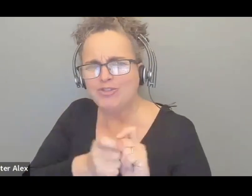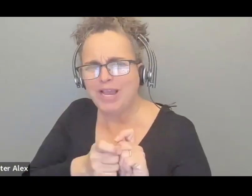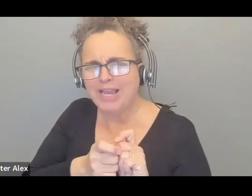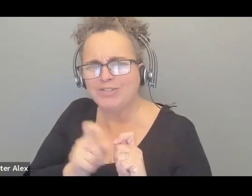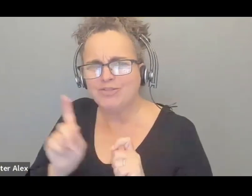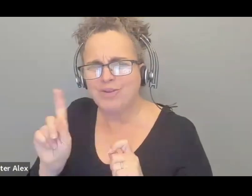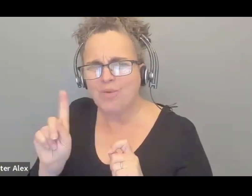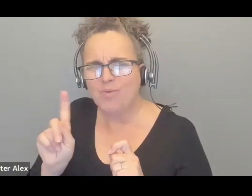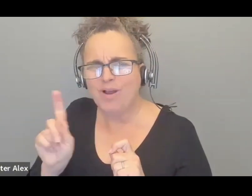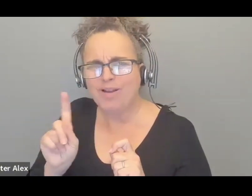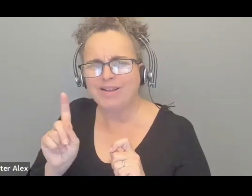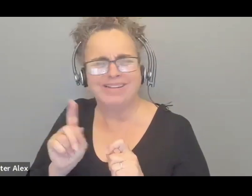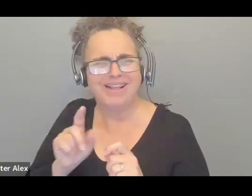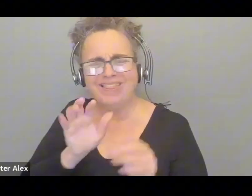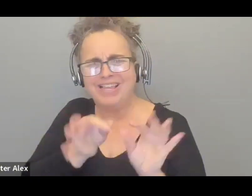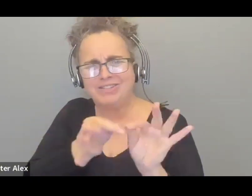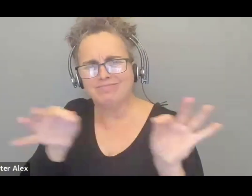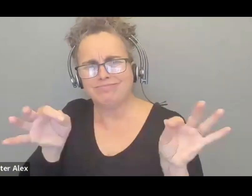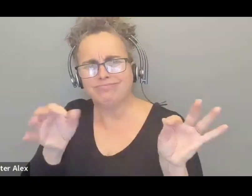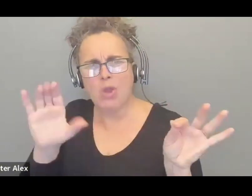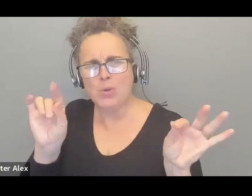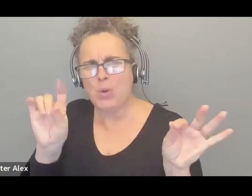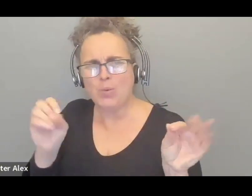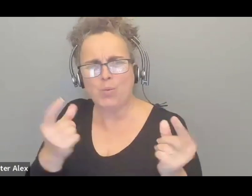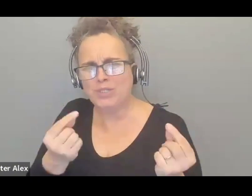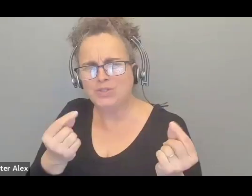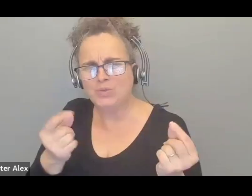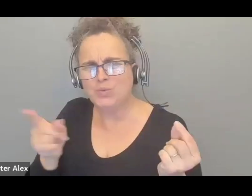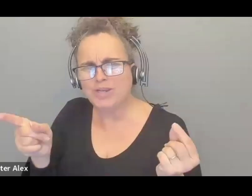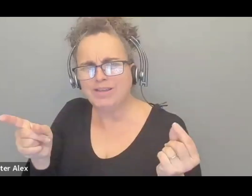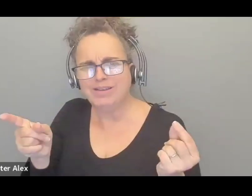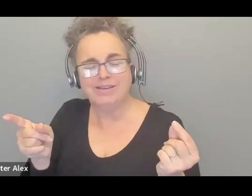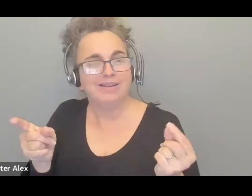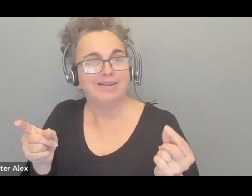What's this piece of code doing? And it was very good to like,